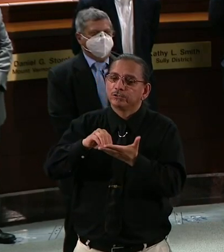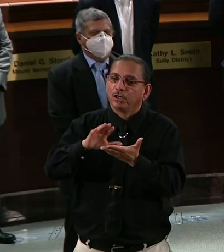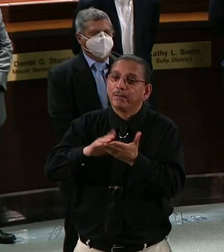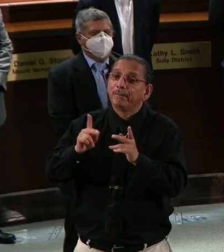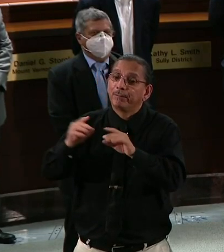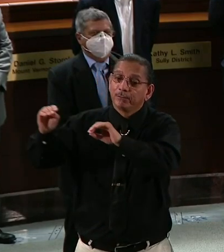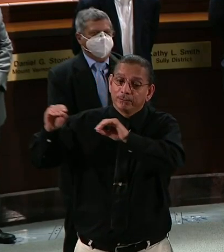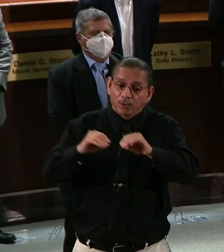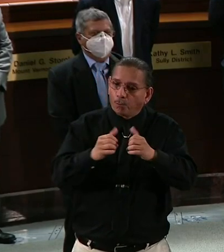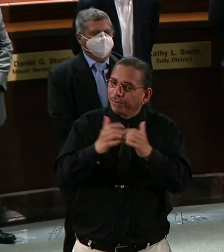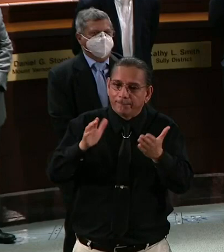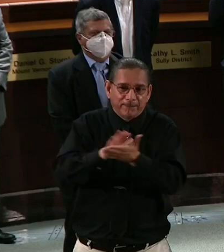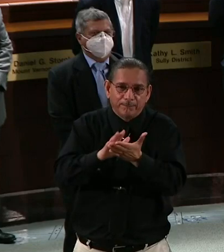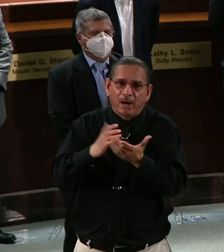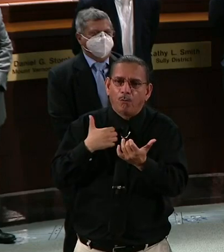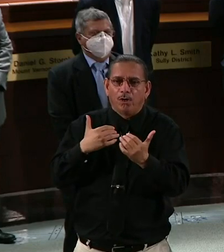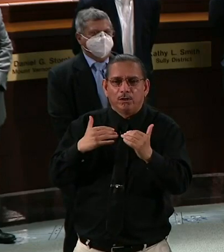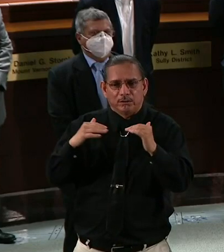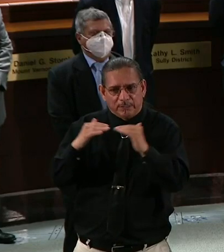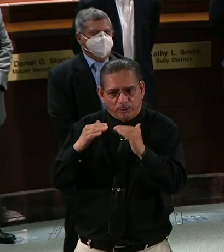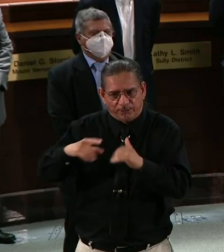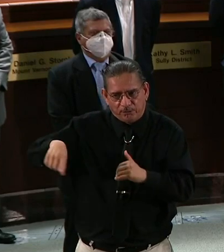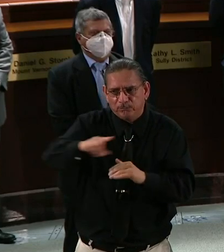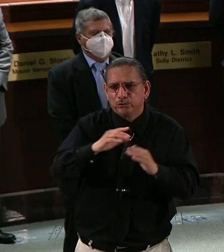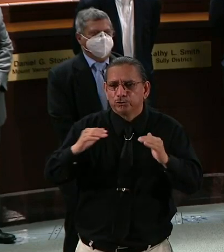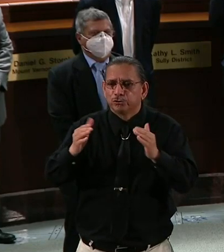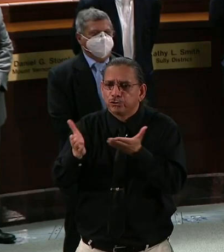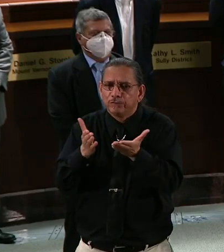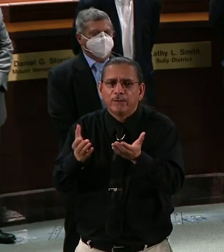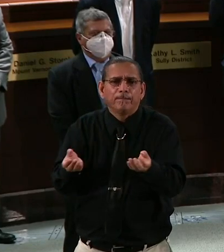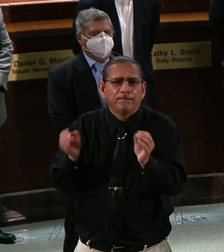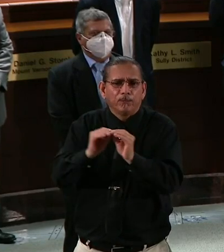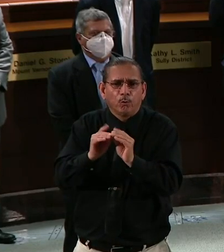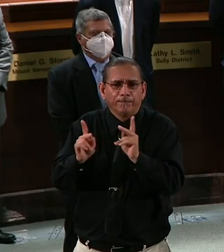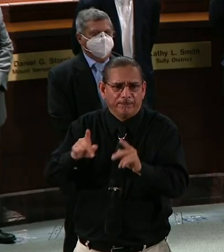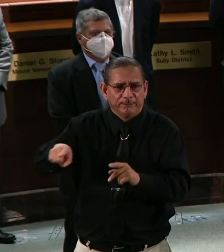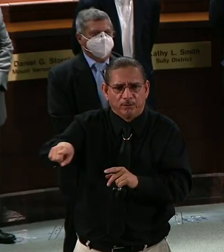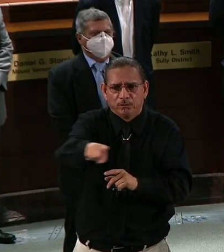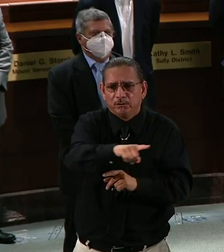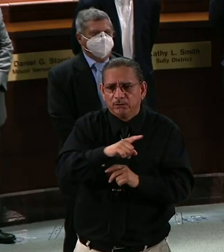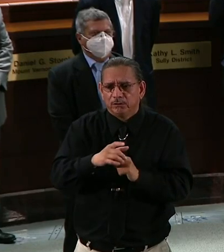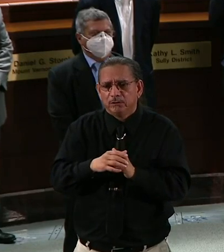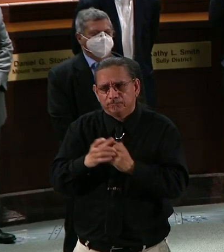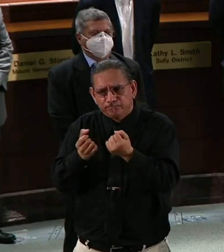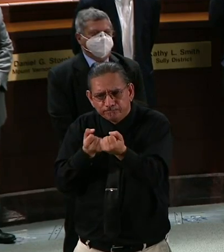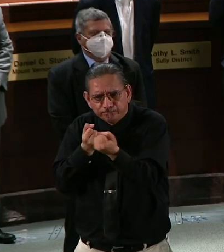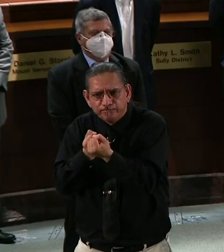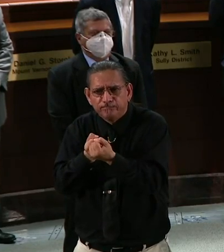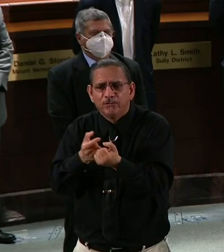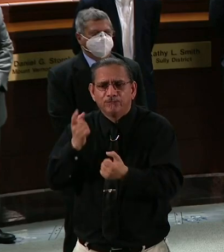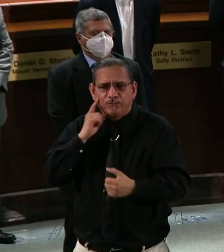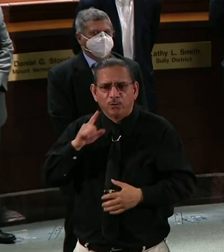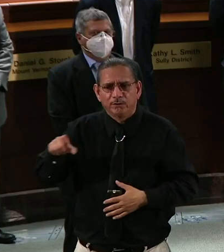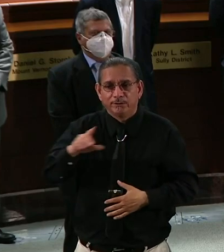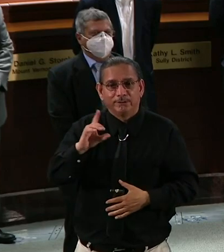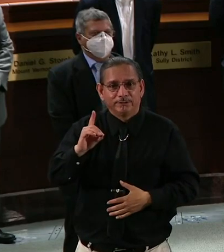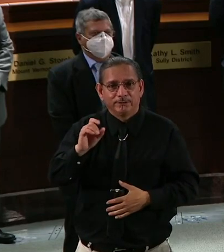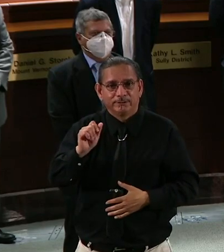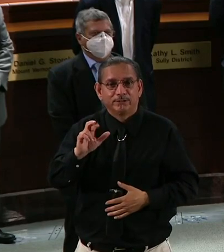UP ON THAT IS TO THE OTHER ONE OF ONLY A DOCUMENT THAT I YET